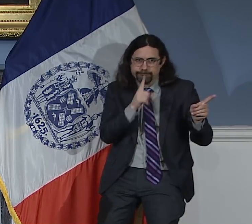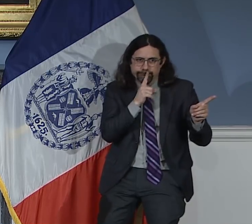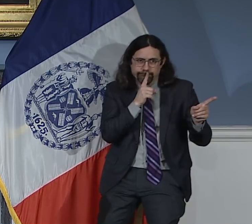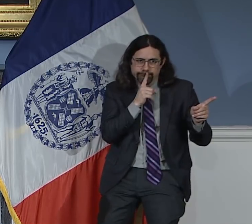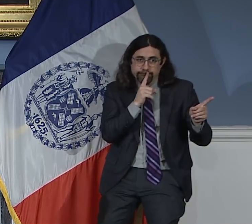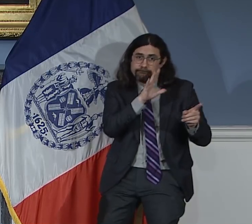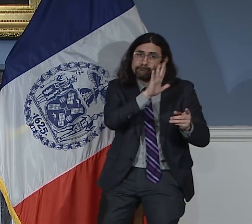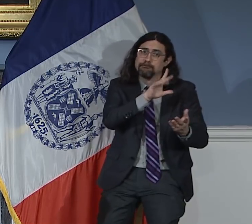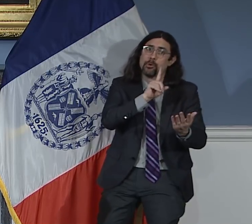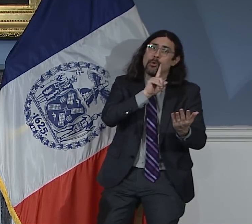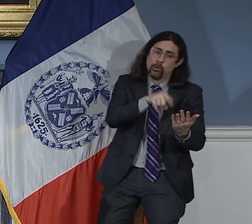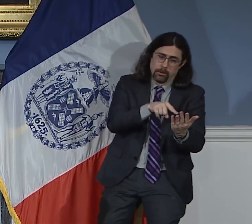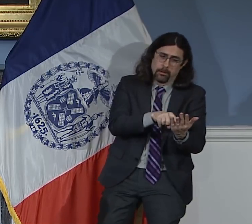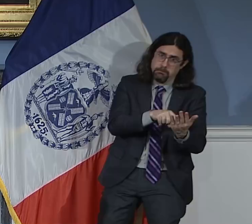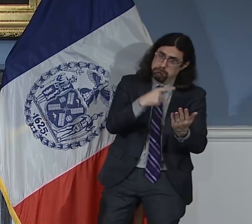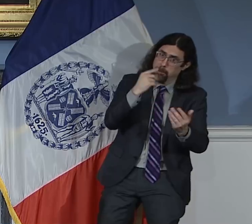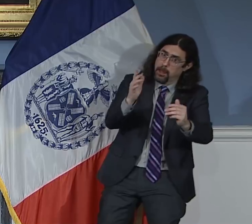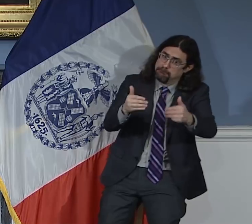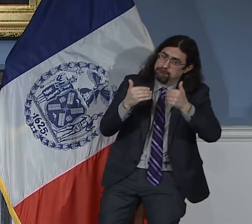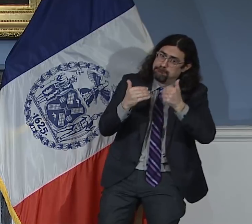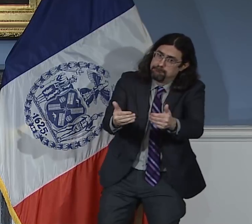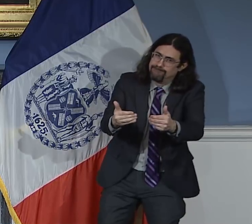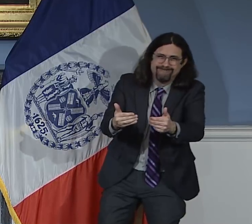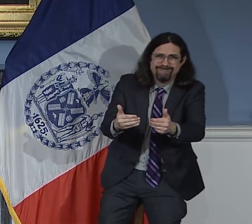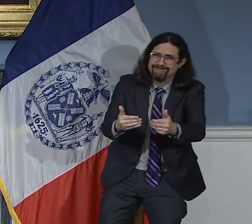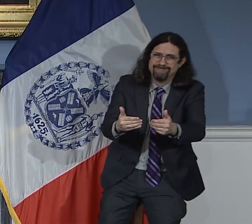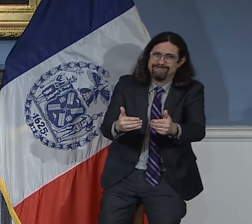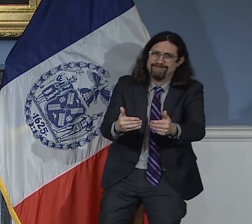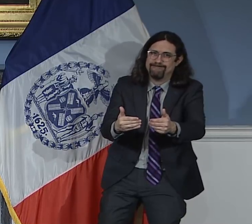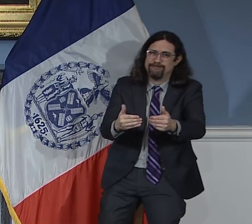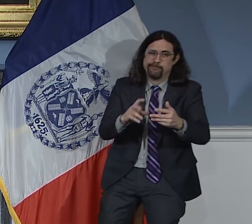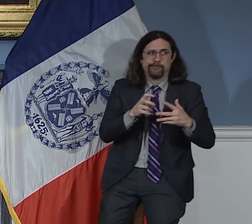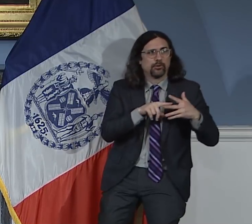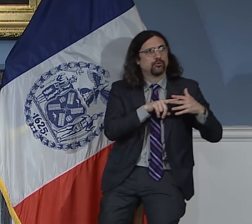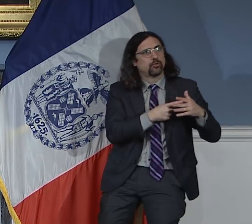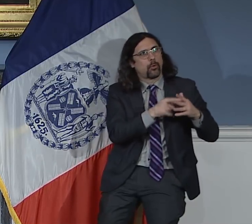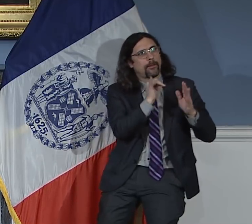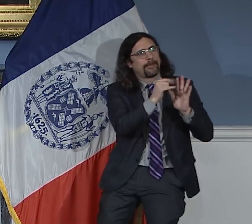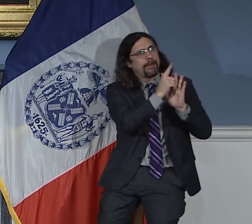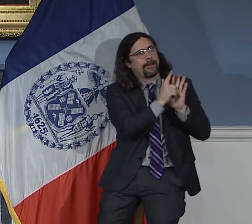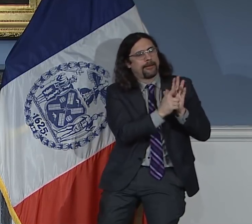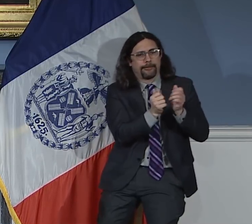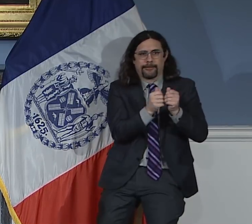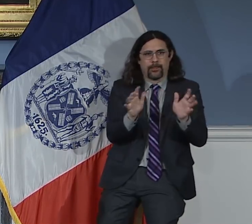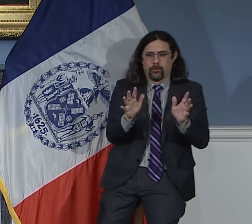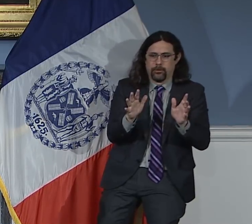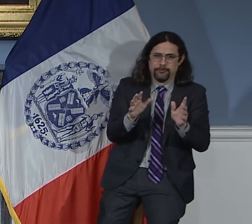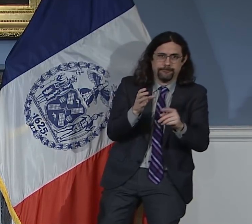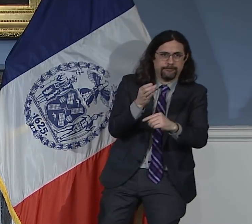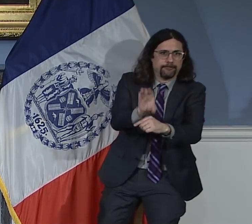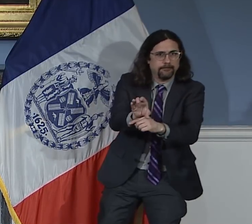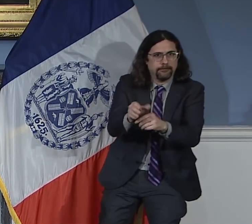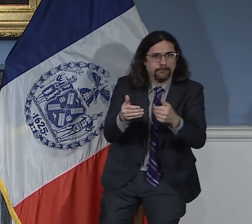WE HAVE NOT SEEN THE ORDER FROM